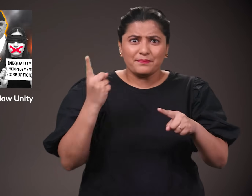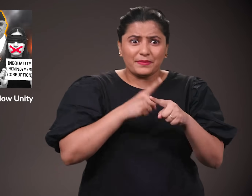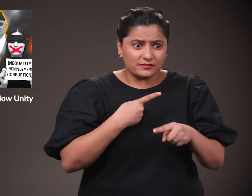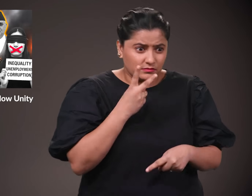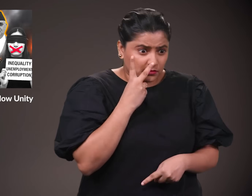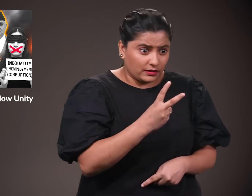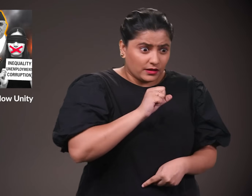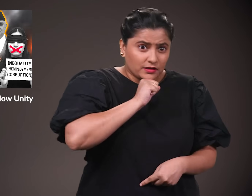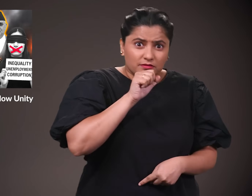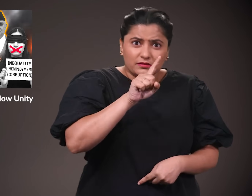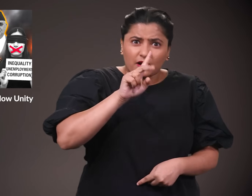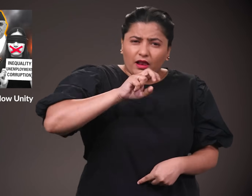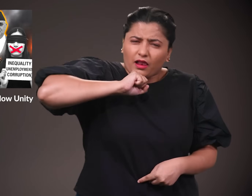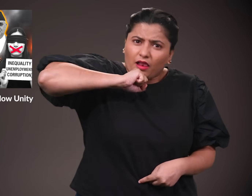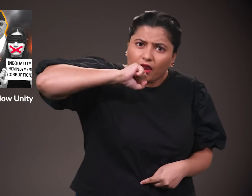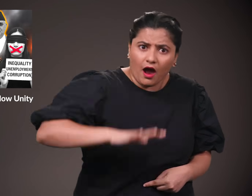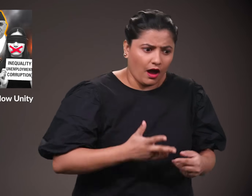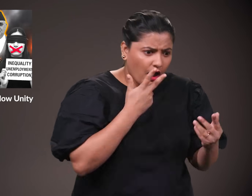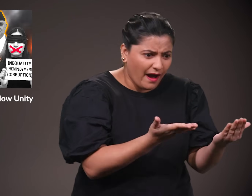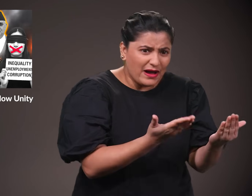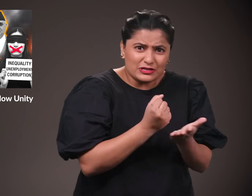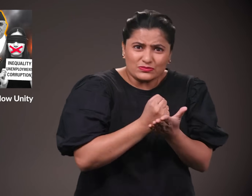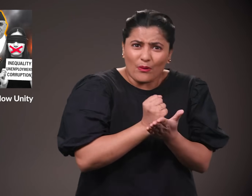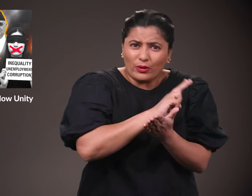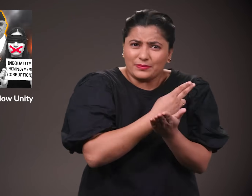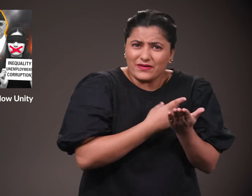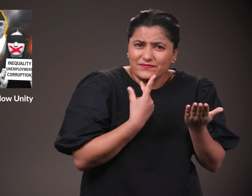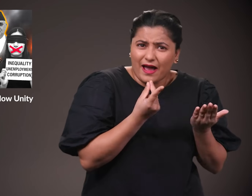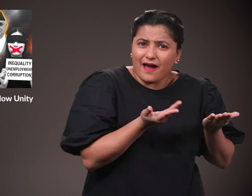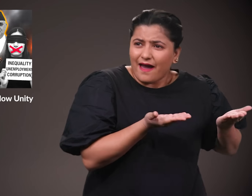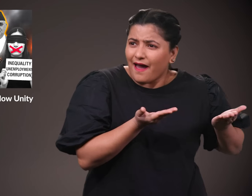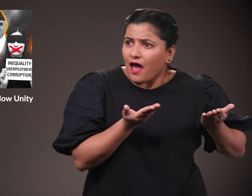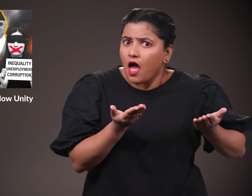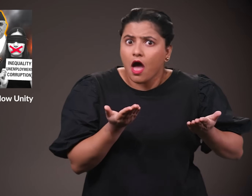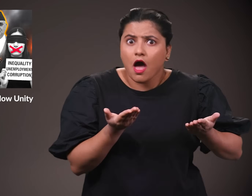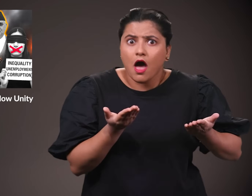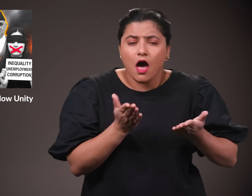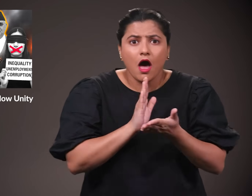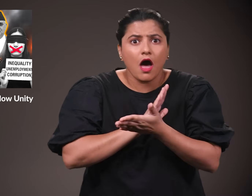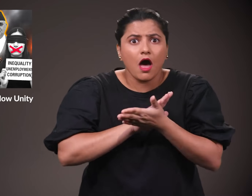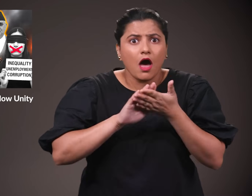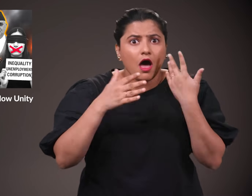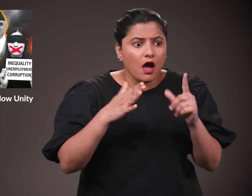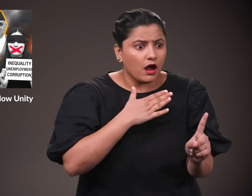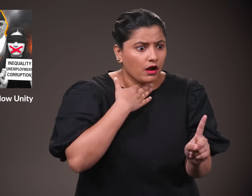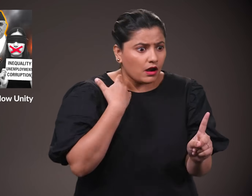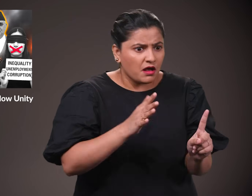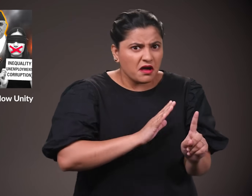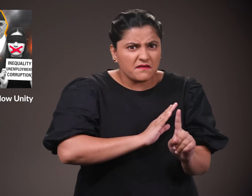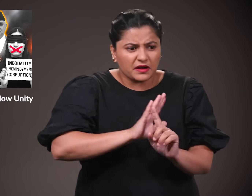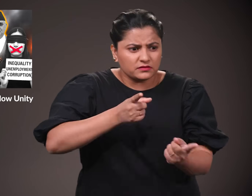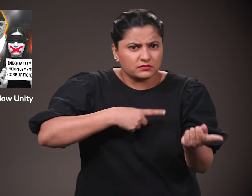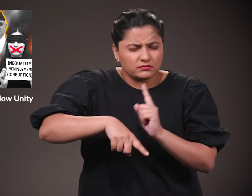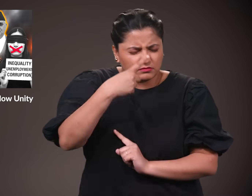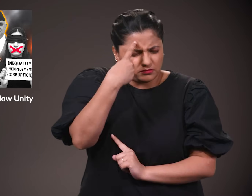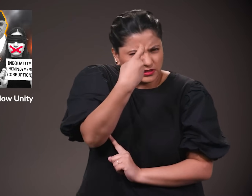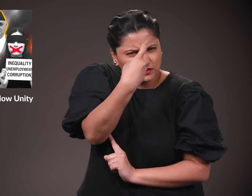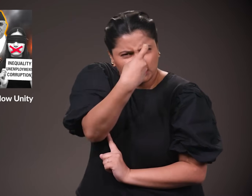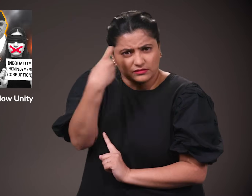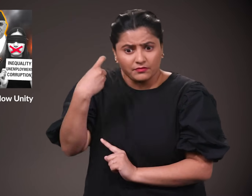The image of the 12-year-old child who couldn't be revived was ingrained in their mind.